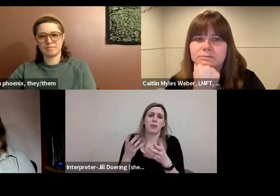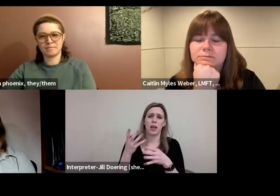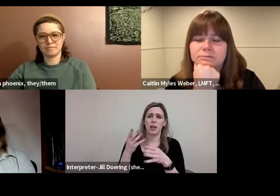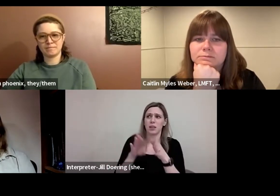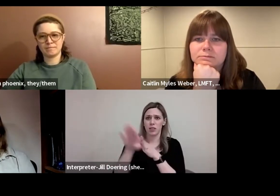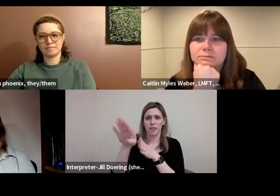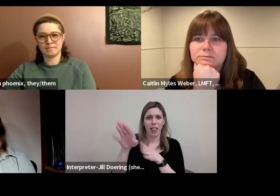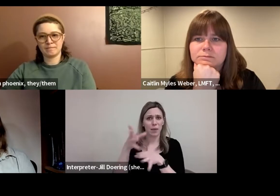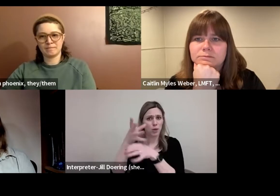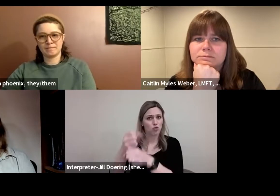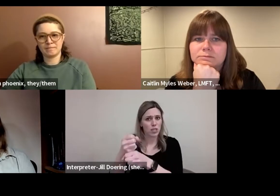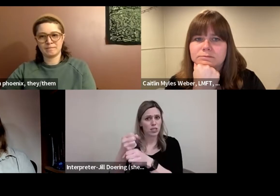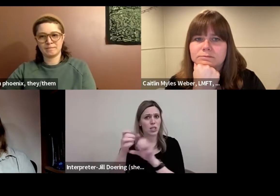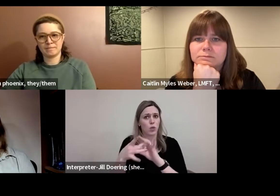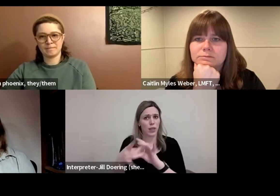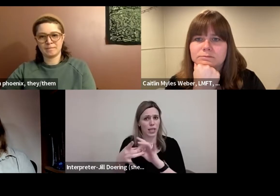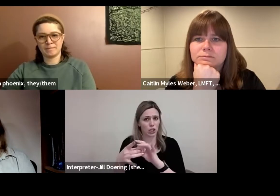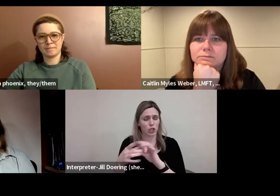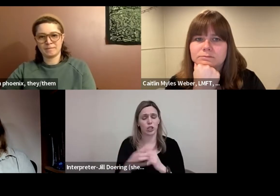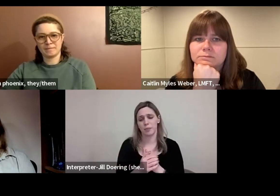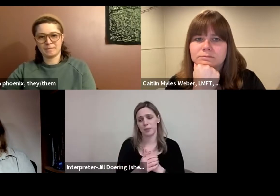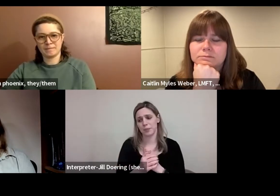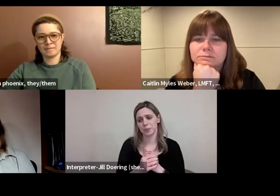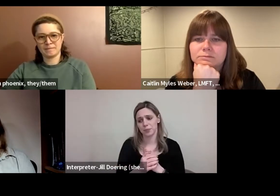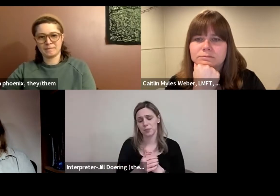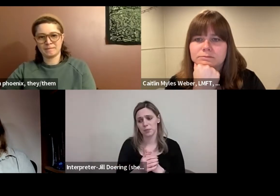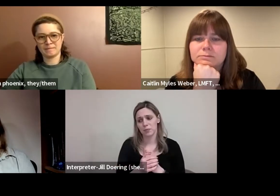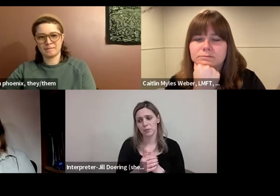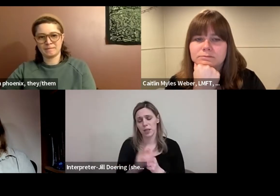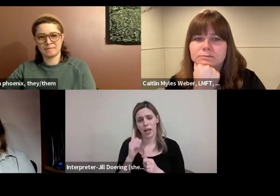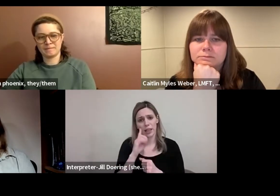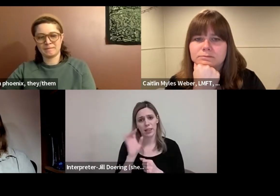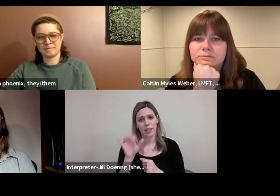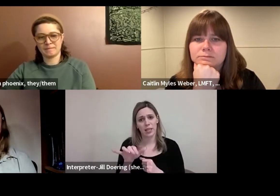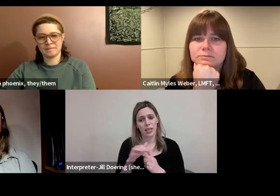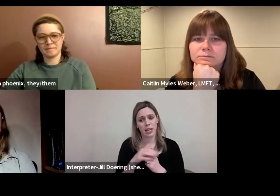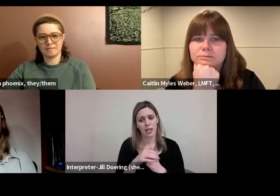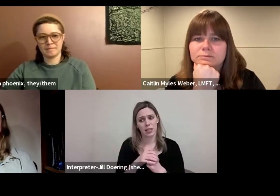I think really does a lot for setting new patterns